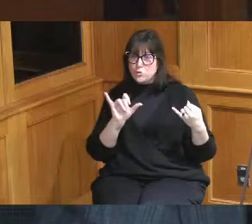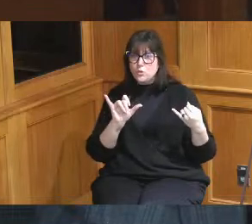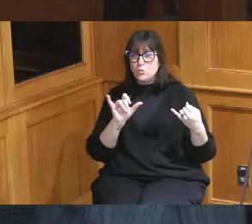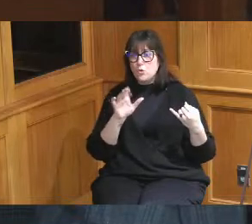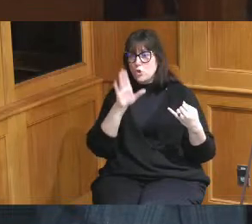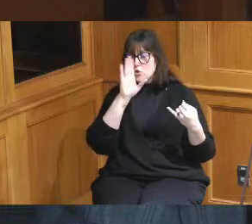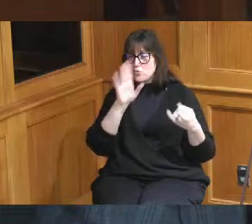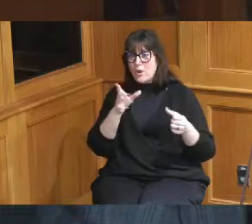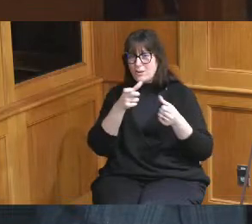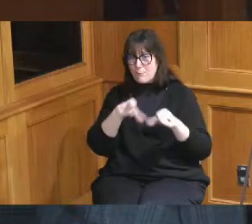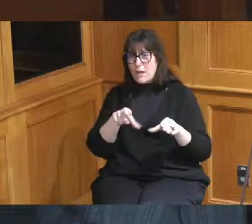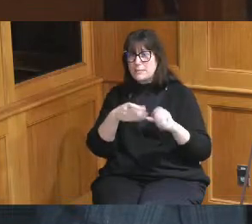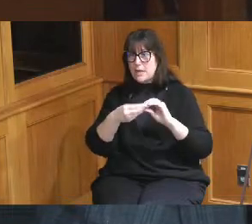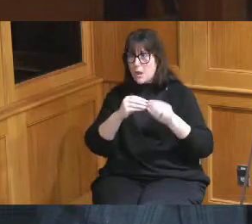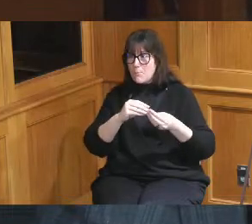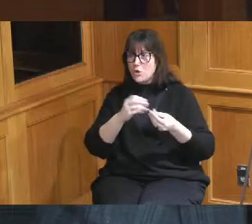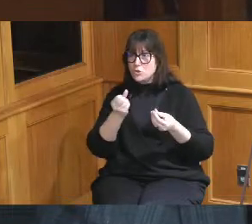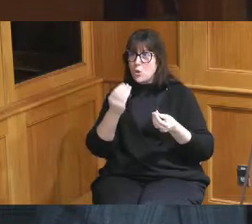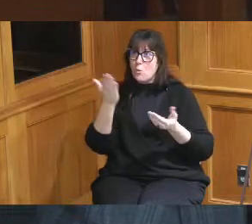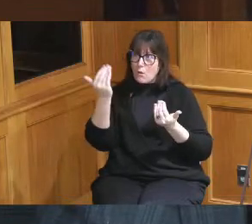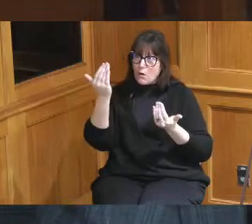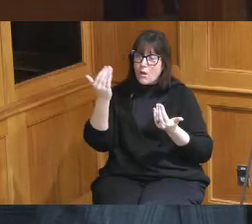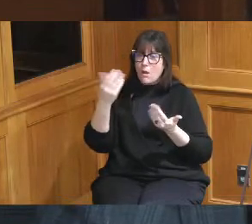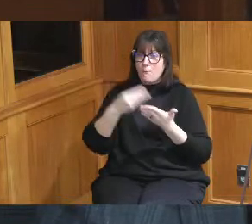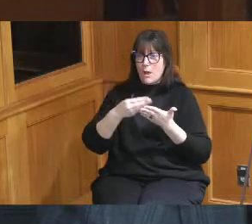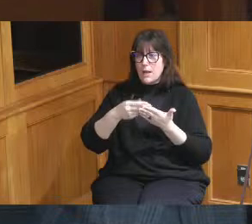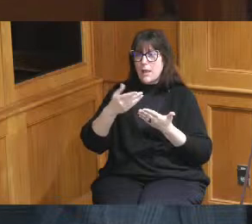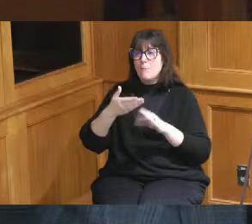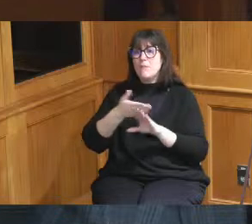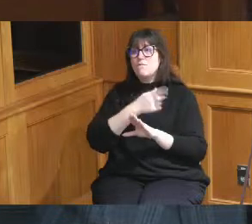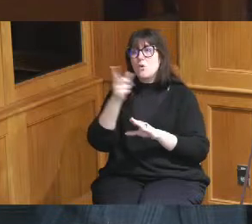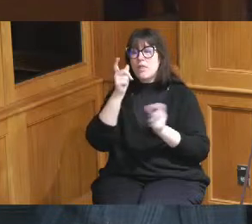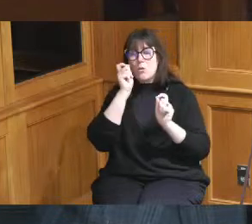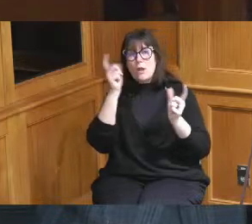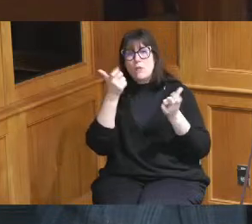numbers so that we could get the money before they wake up and try to do something different